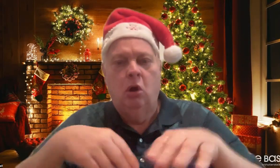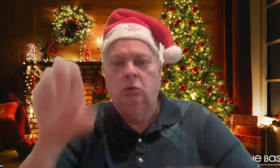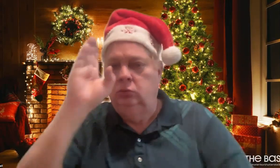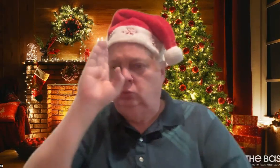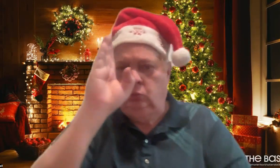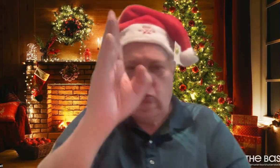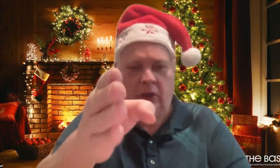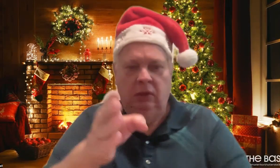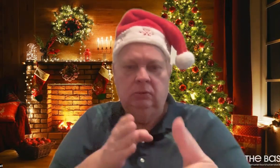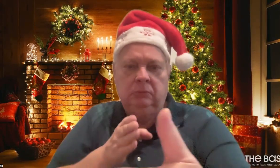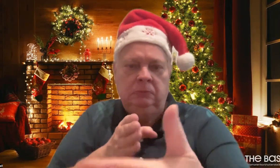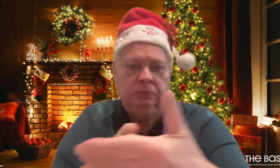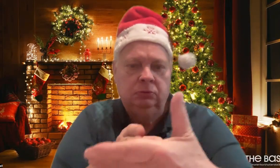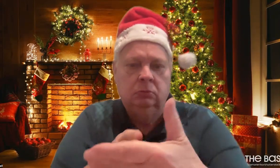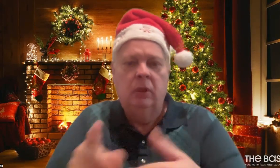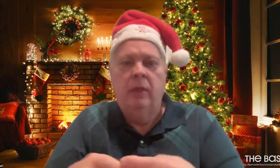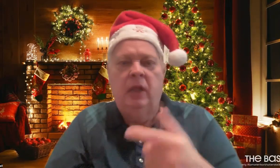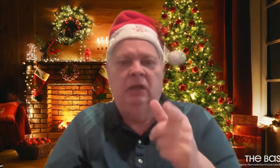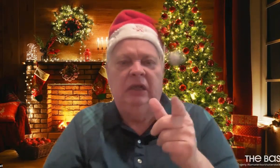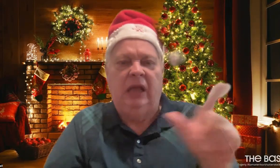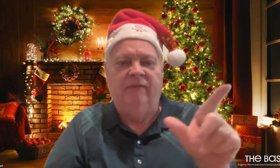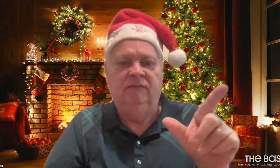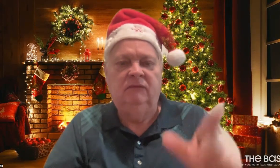Walk straight back and to the left.